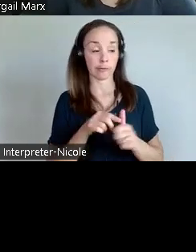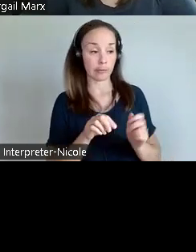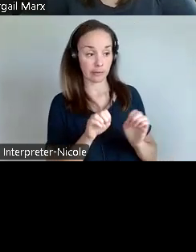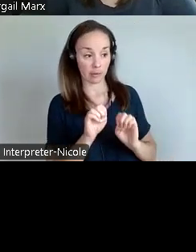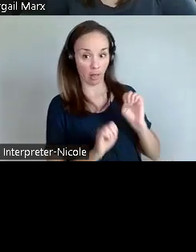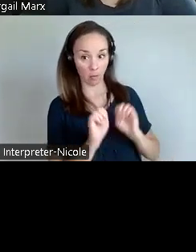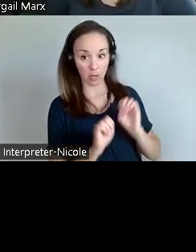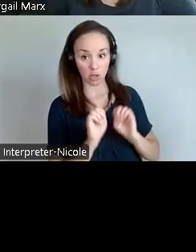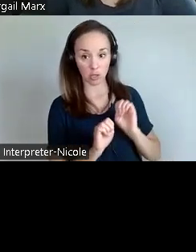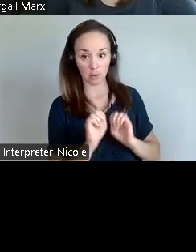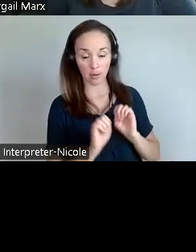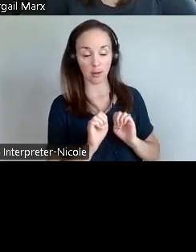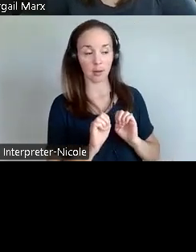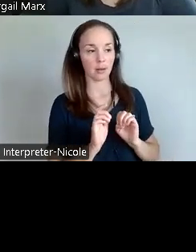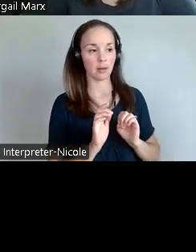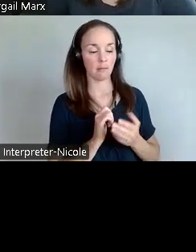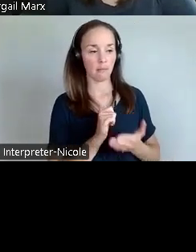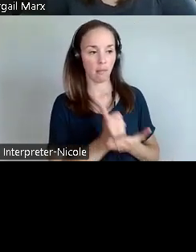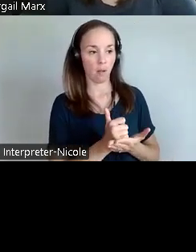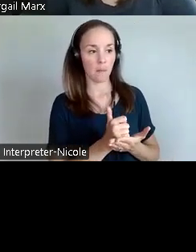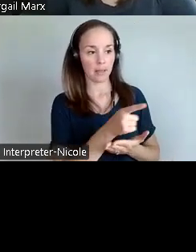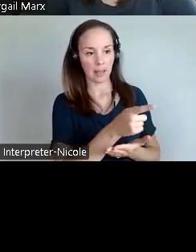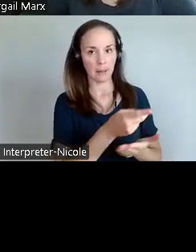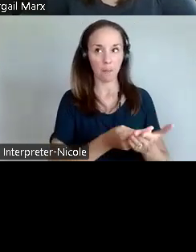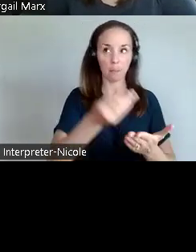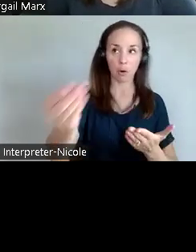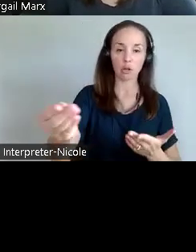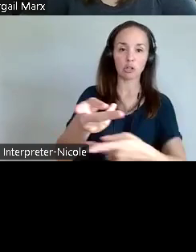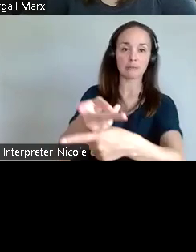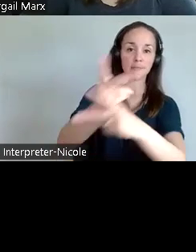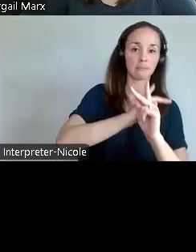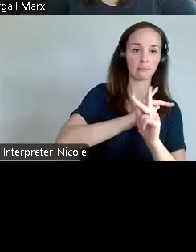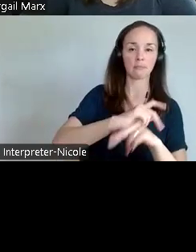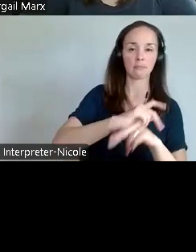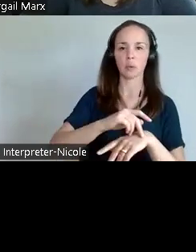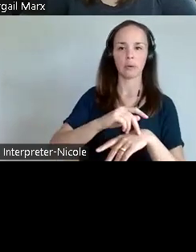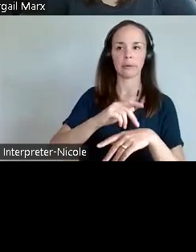it could be in helping them purchase or lease or somehow acquire that device.